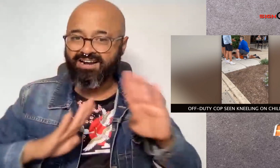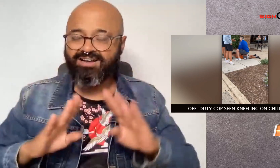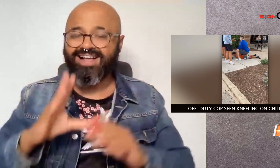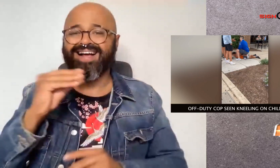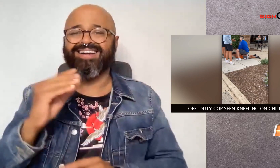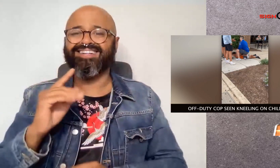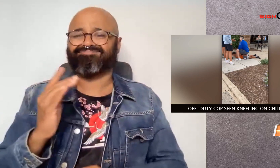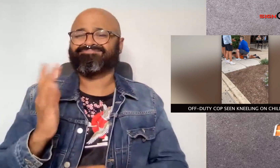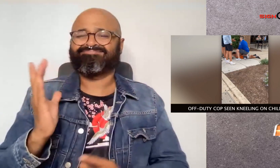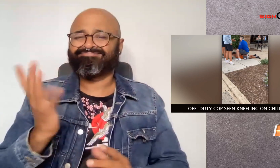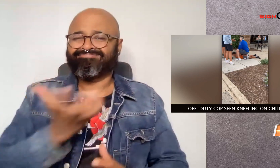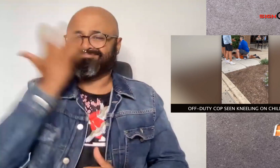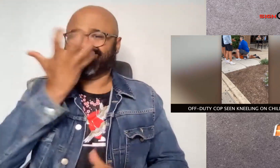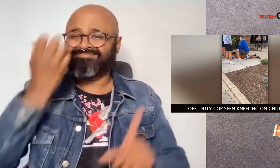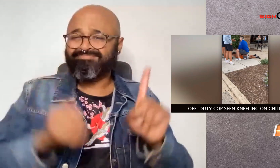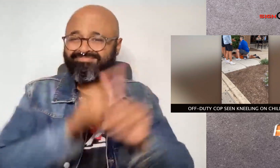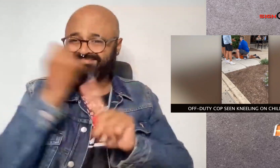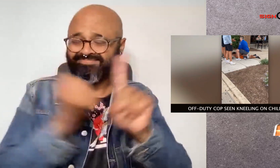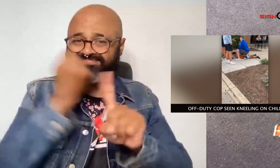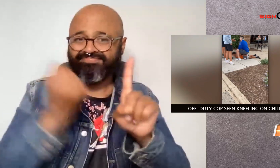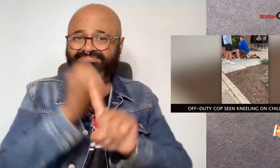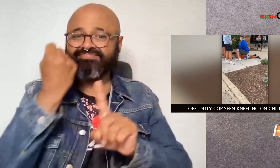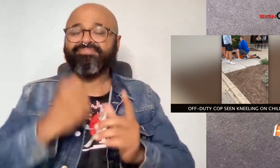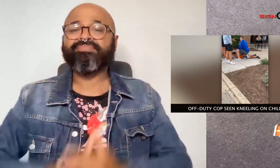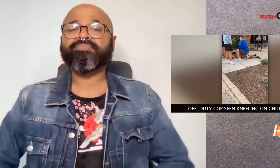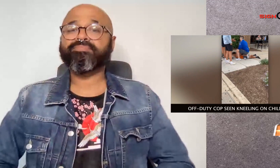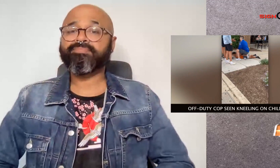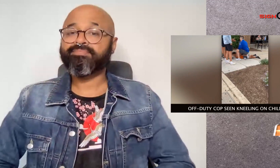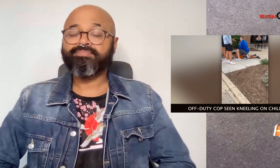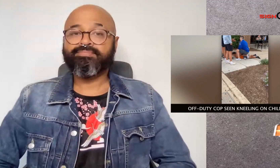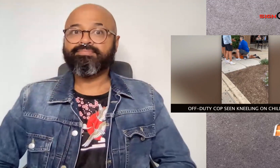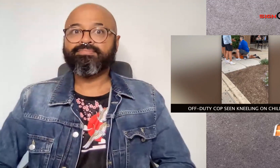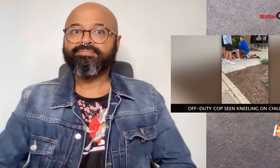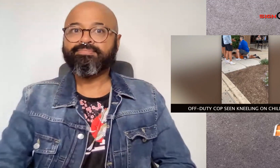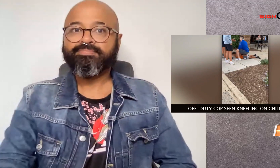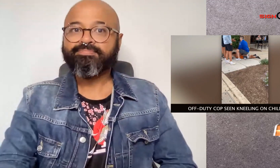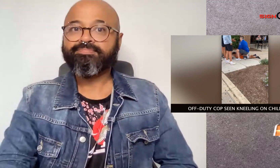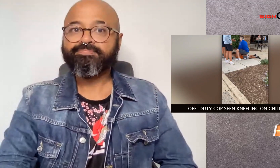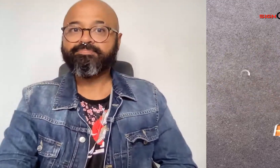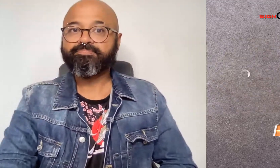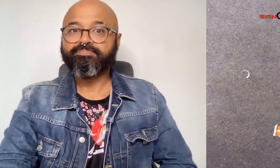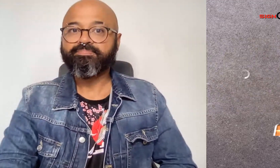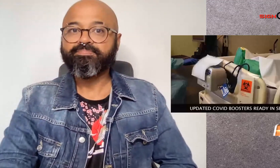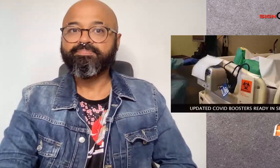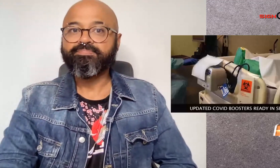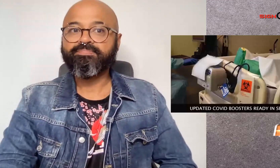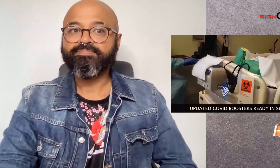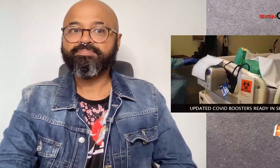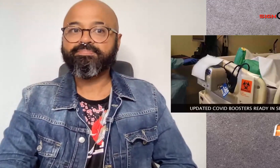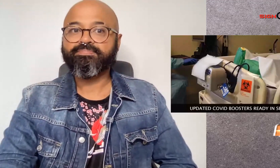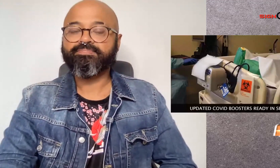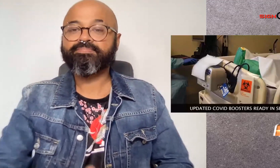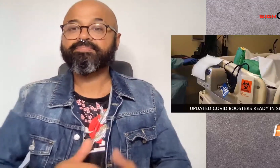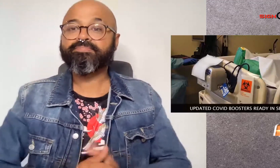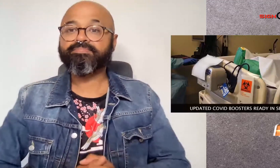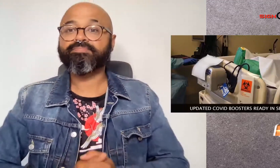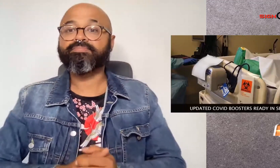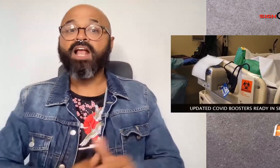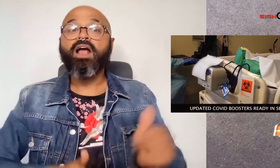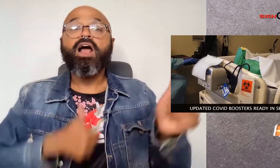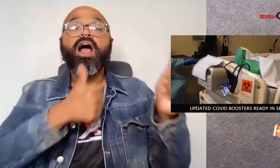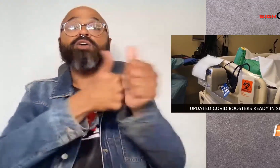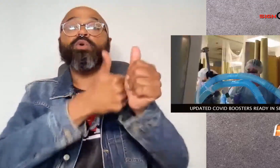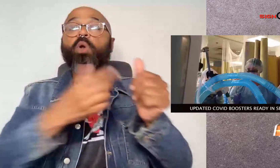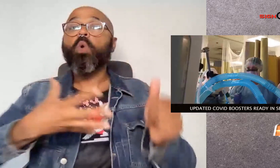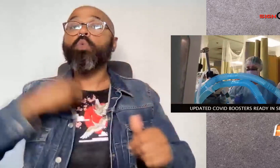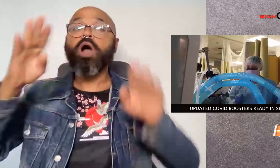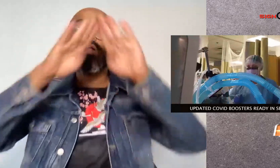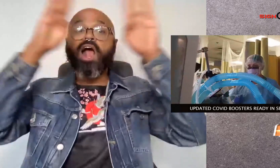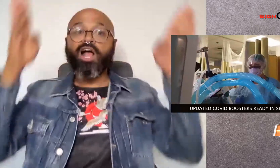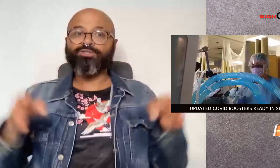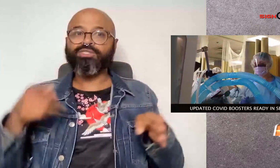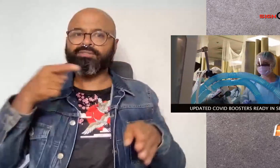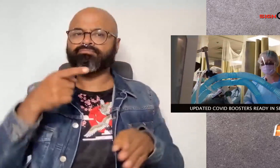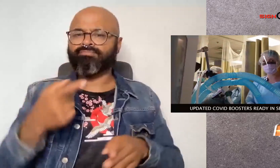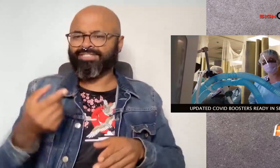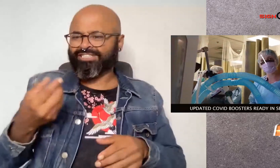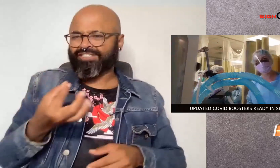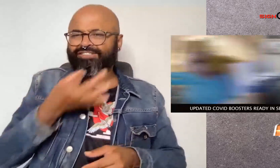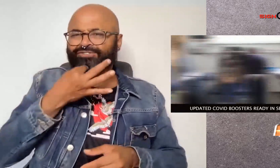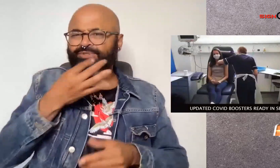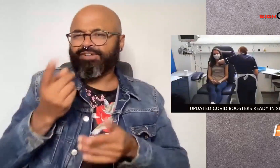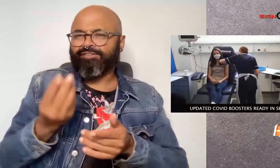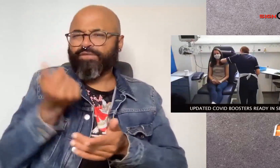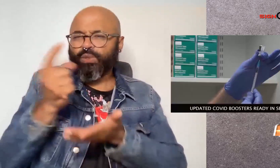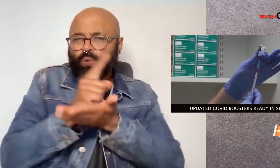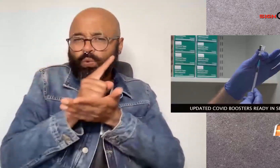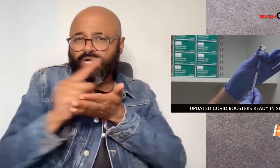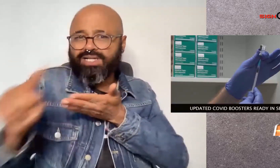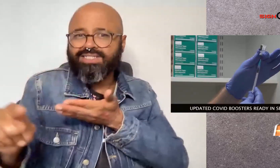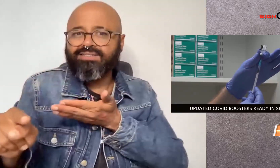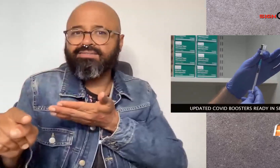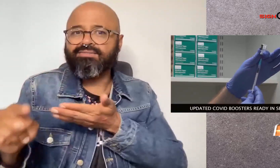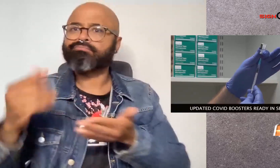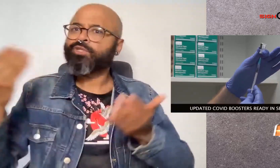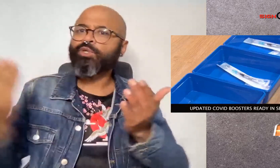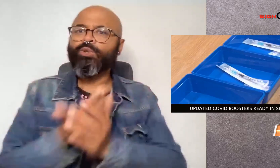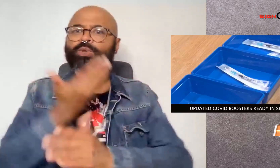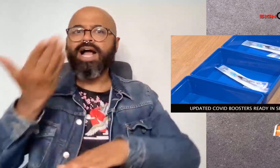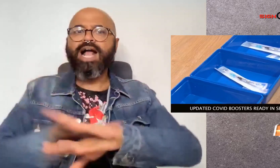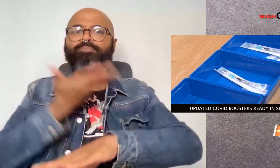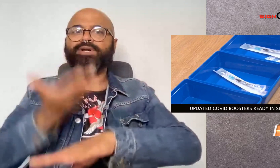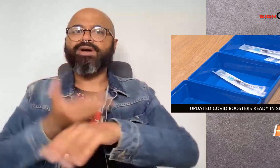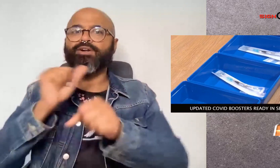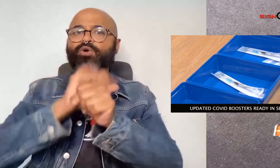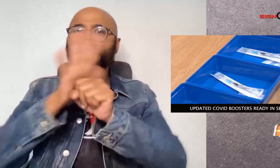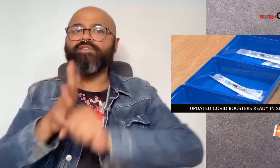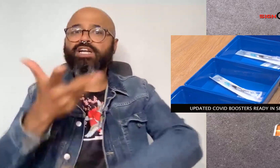and aggravated battery